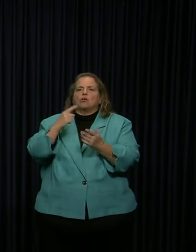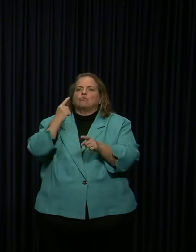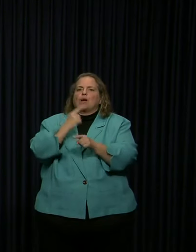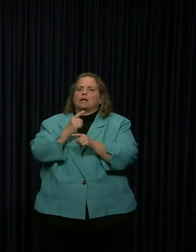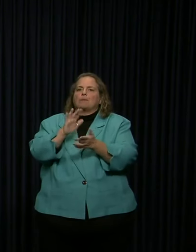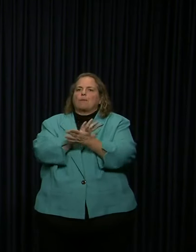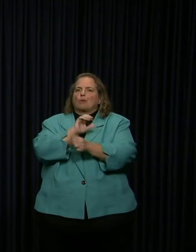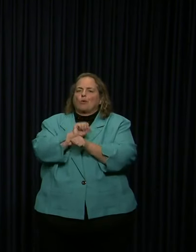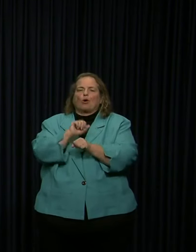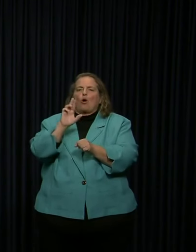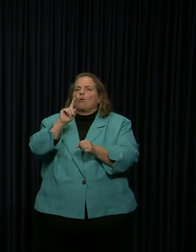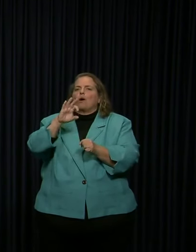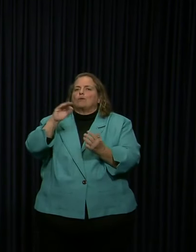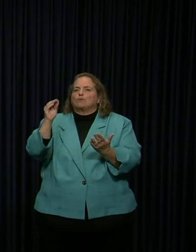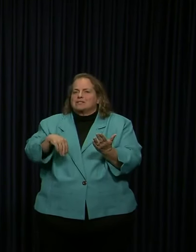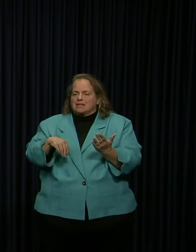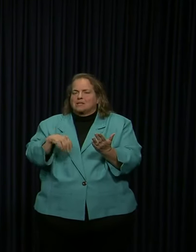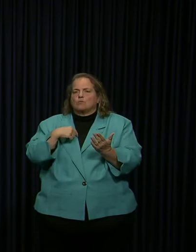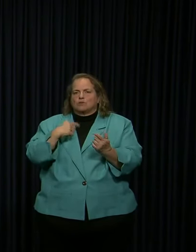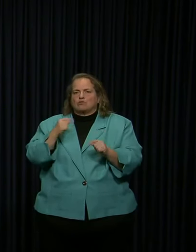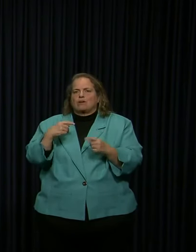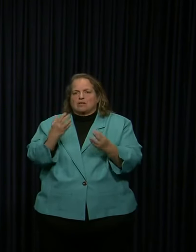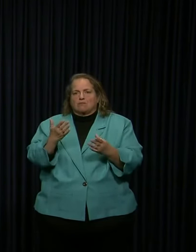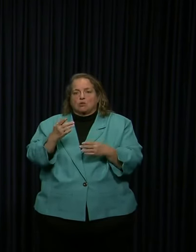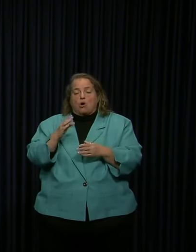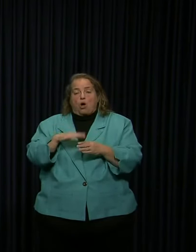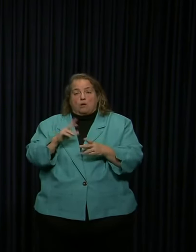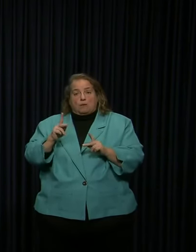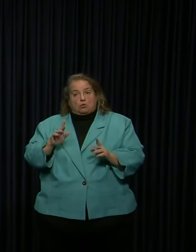WE KNOW 81.73% OF THE BREAKDOWN